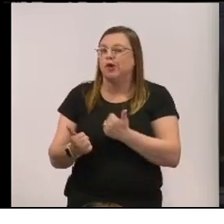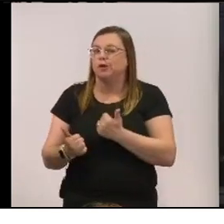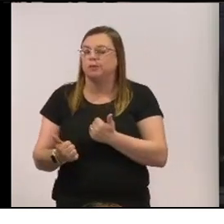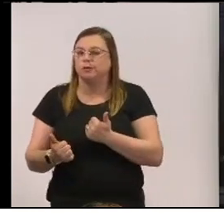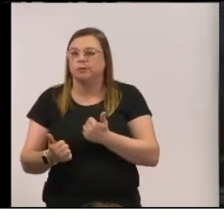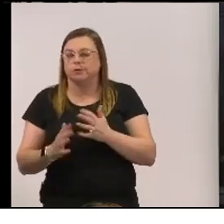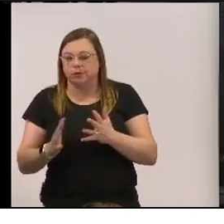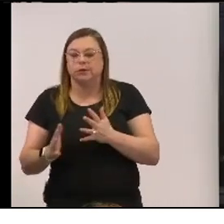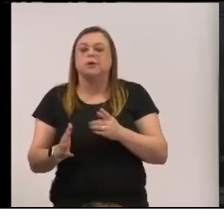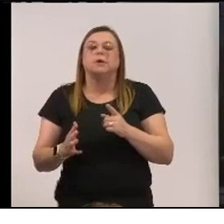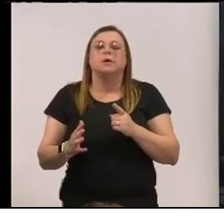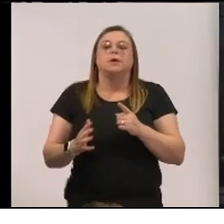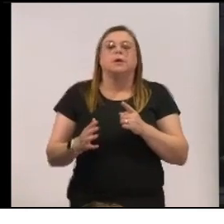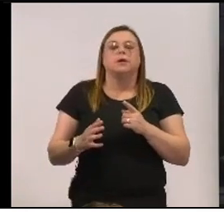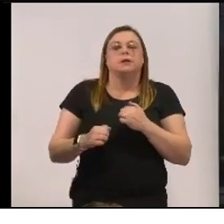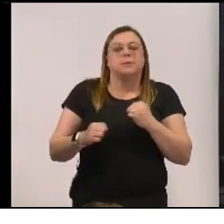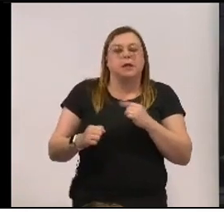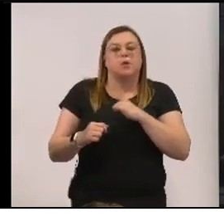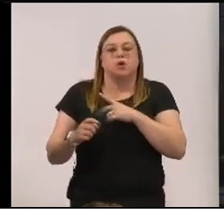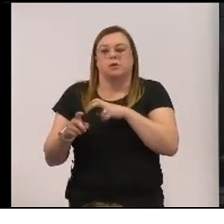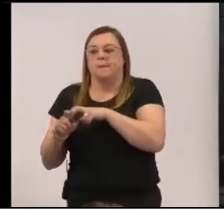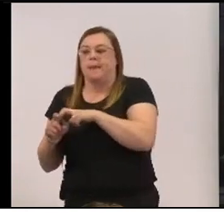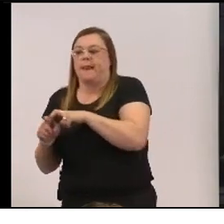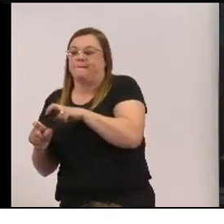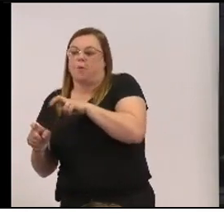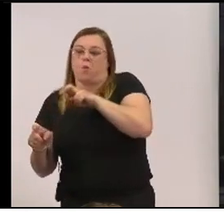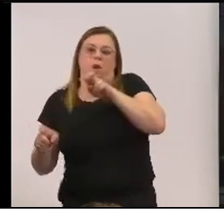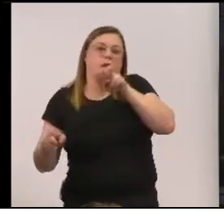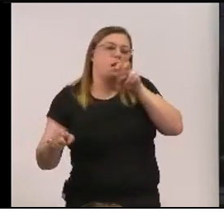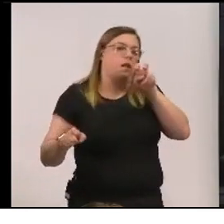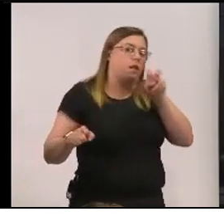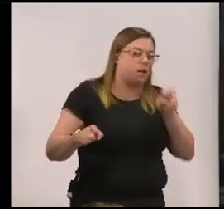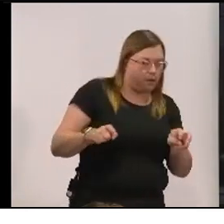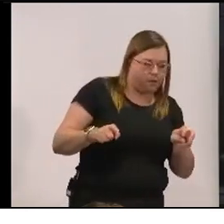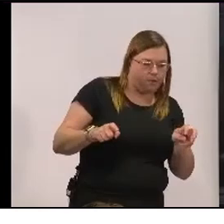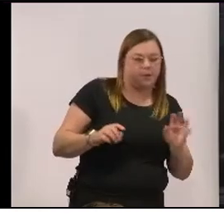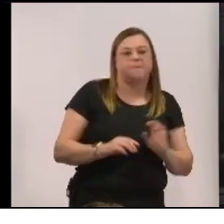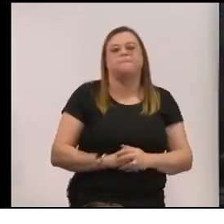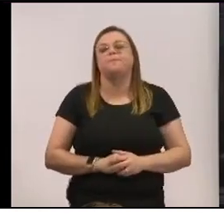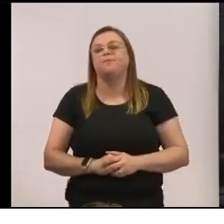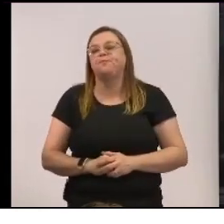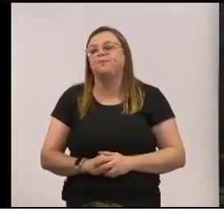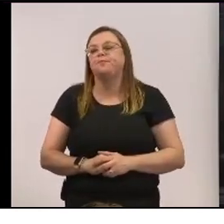So I'm in quite a good space leaving one entering something else for.